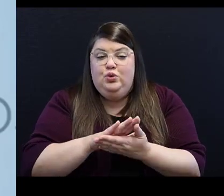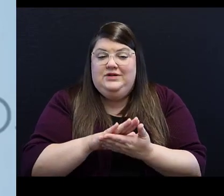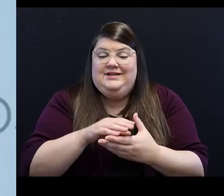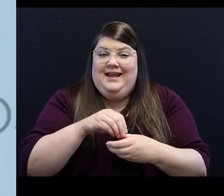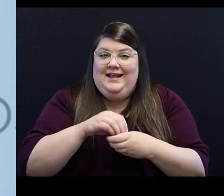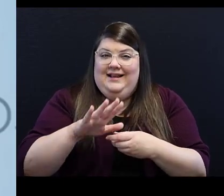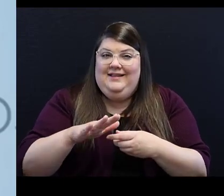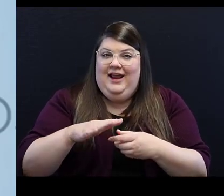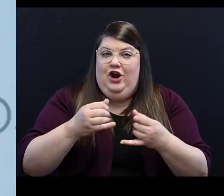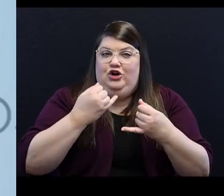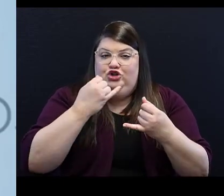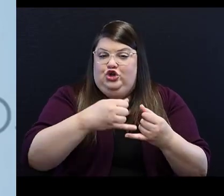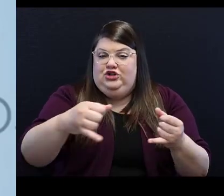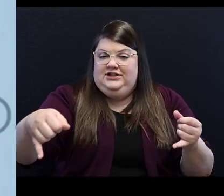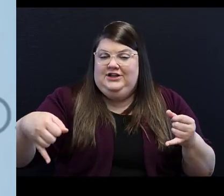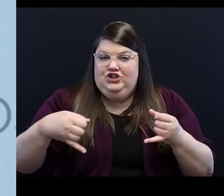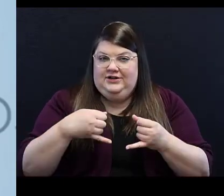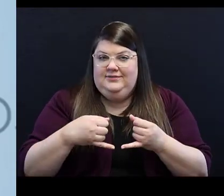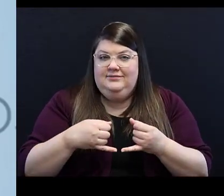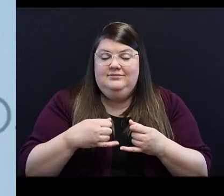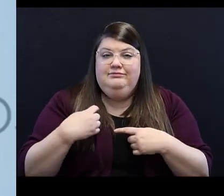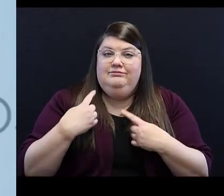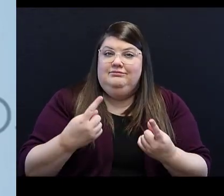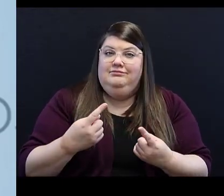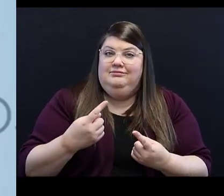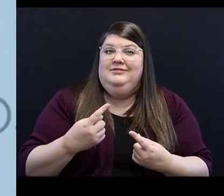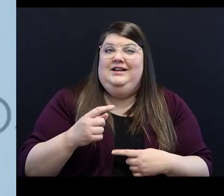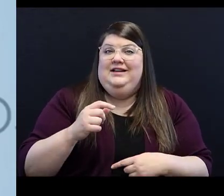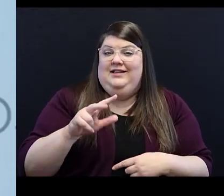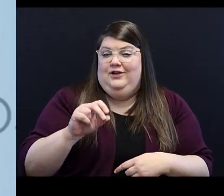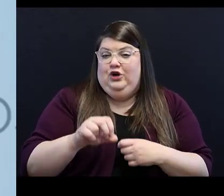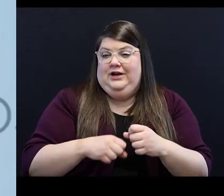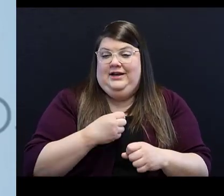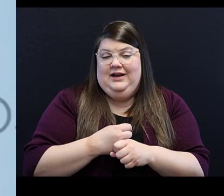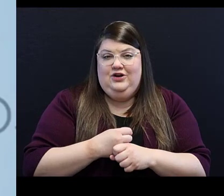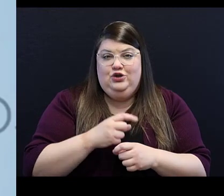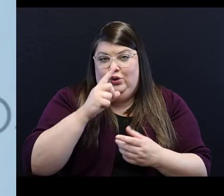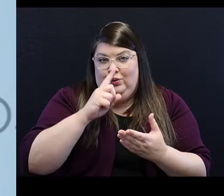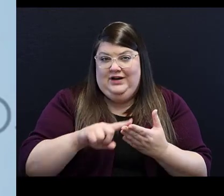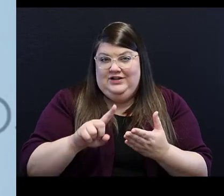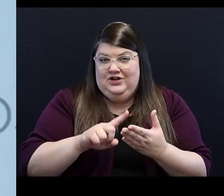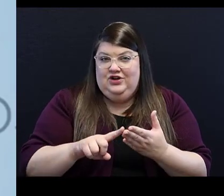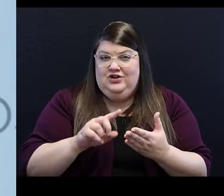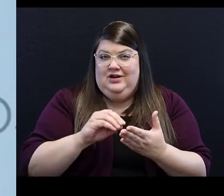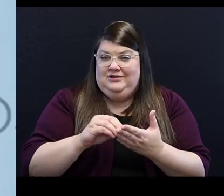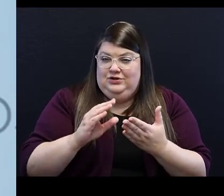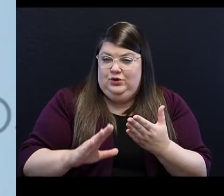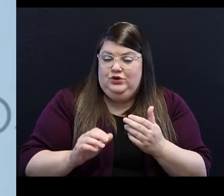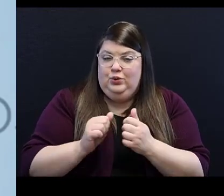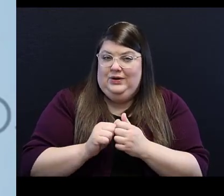Over the past three decades, research on the transition of students with significant disabilities